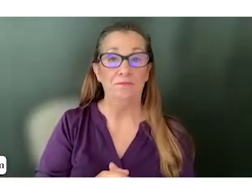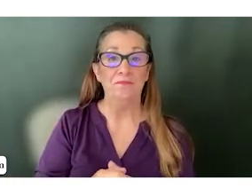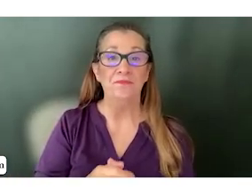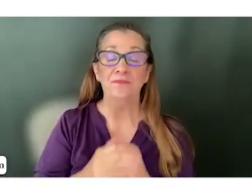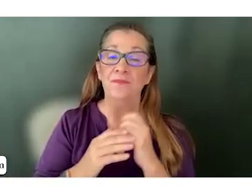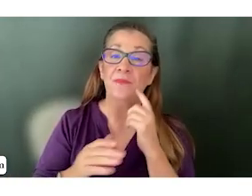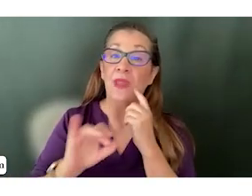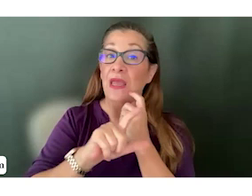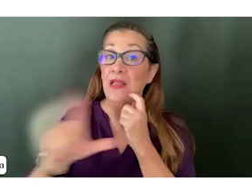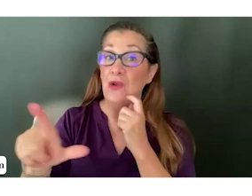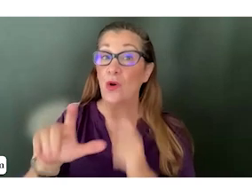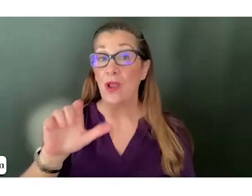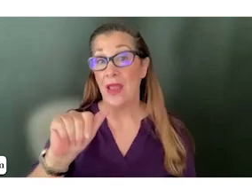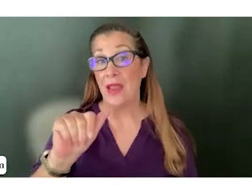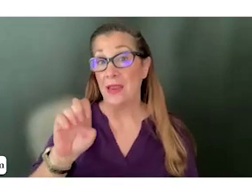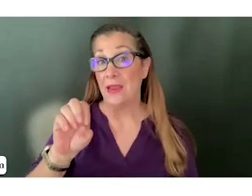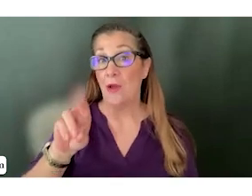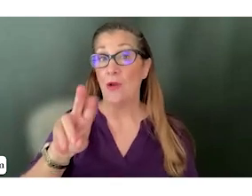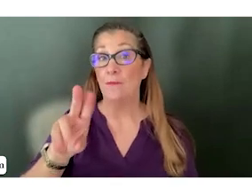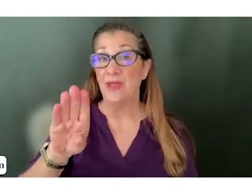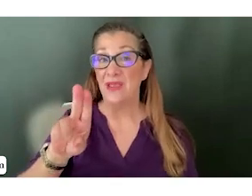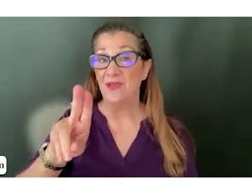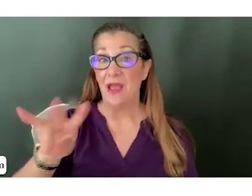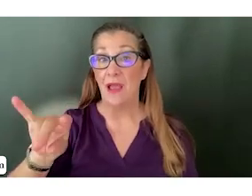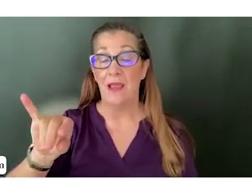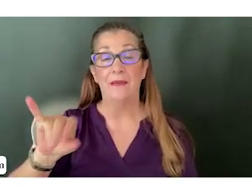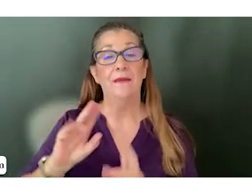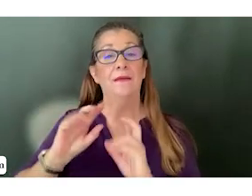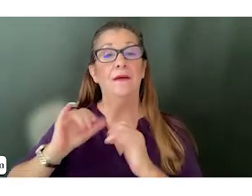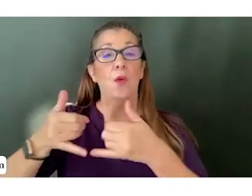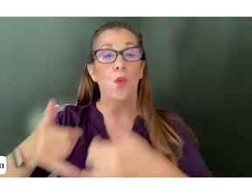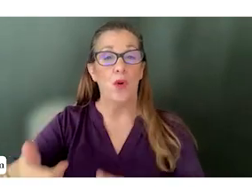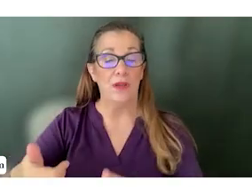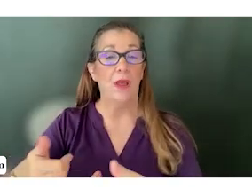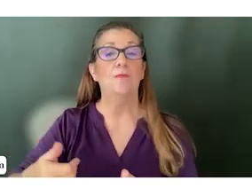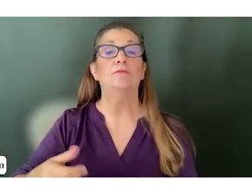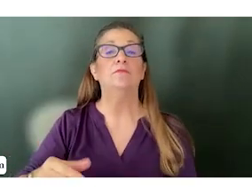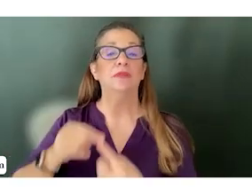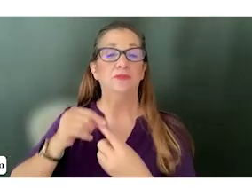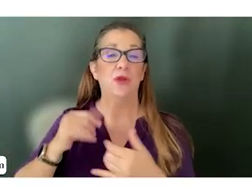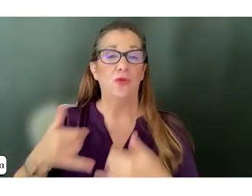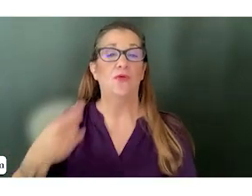Illinois AERBVI awarded him the Distinguished Service Award for his work in training assistive technology